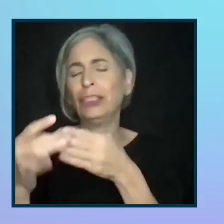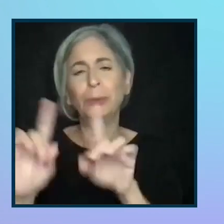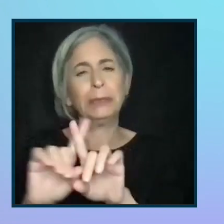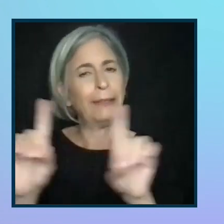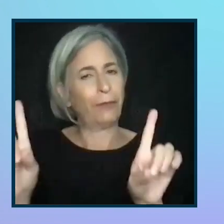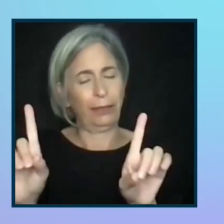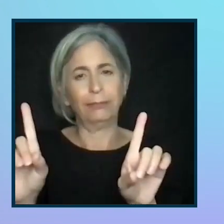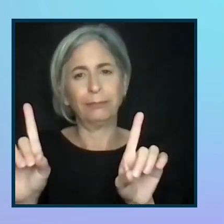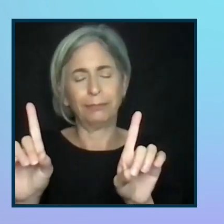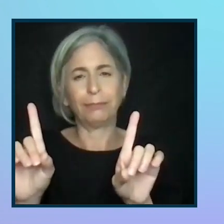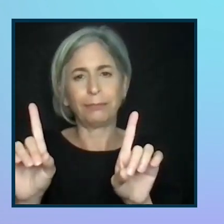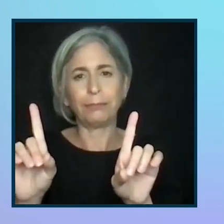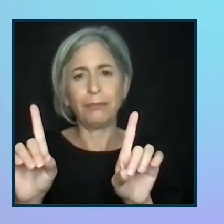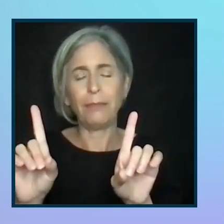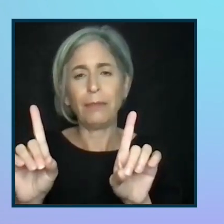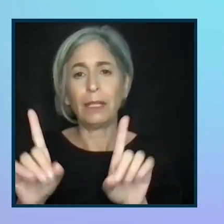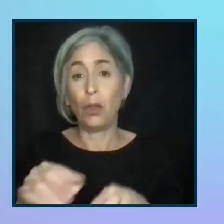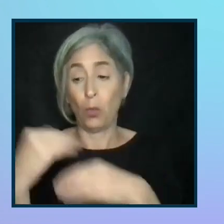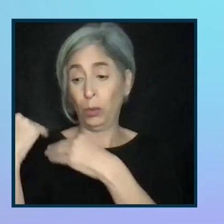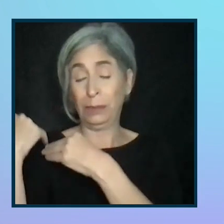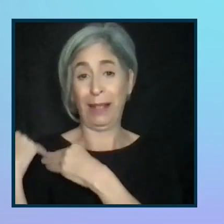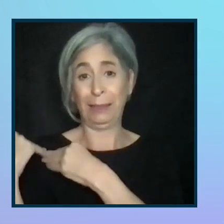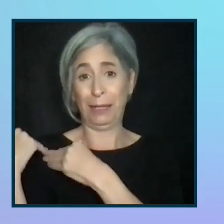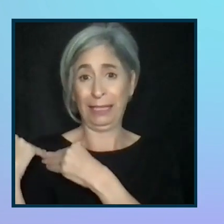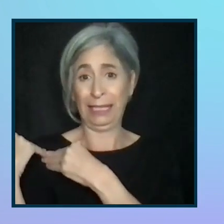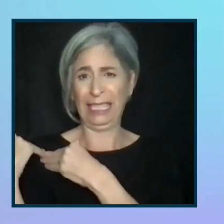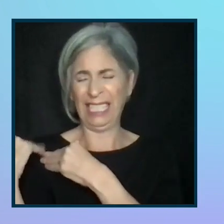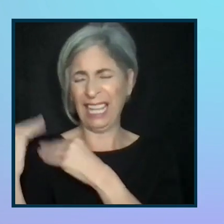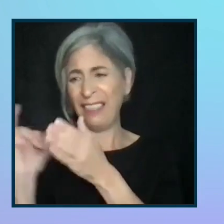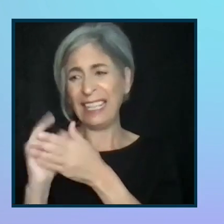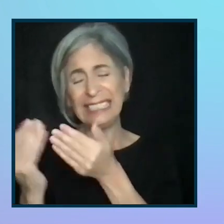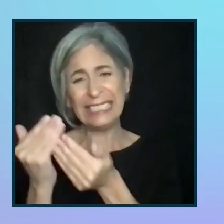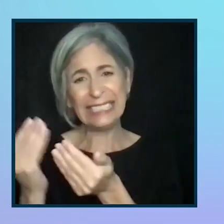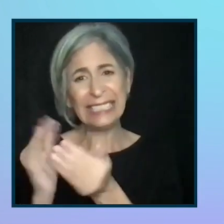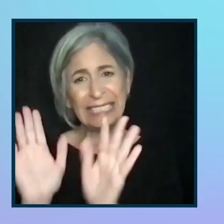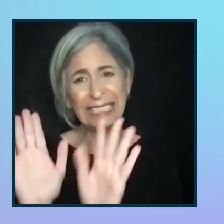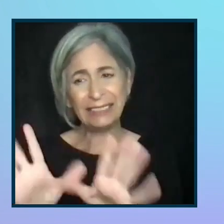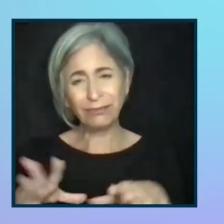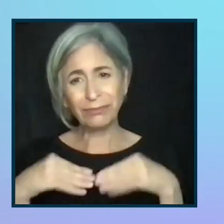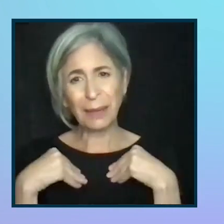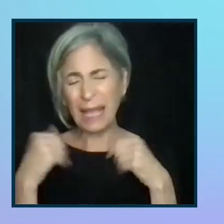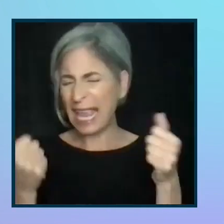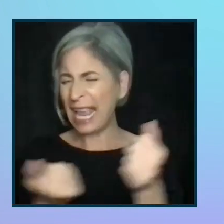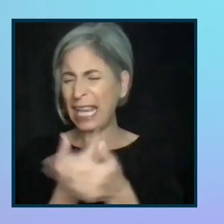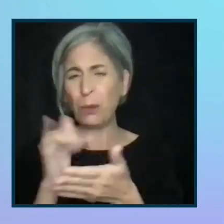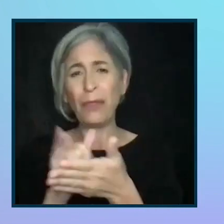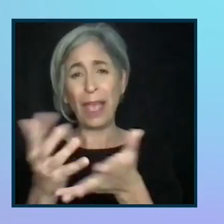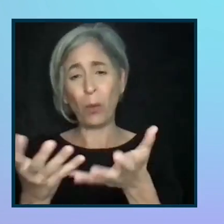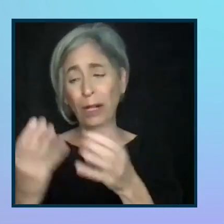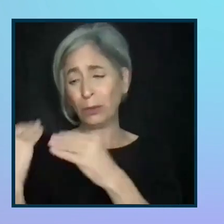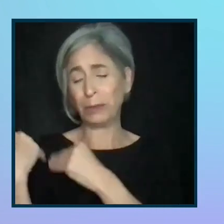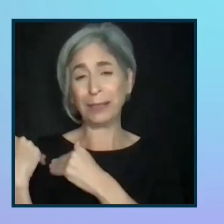And responsibility is easy to take, responsibility is there for anybody who wants it, they give it away.